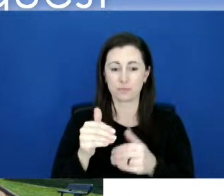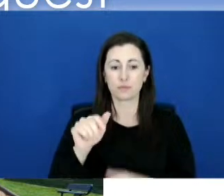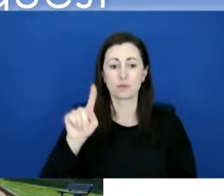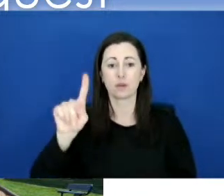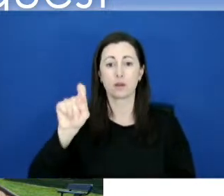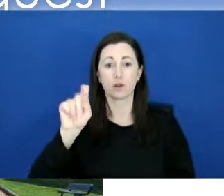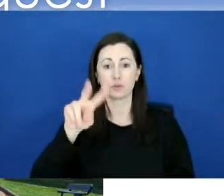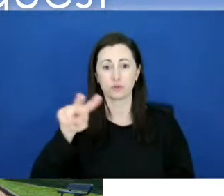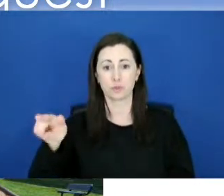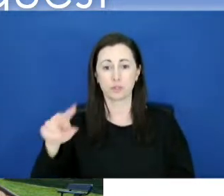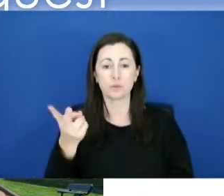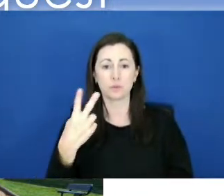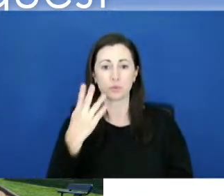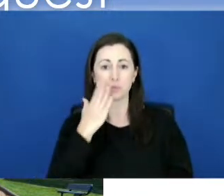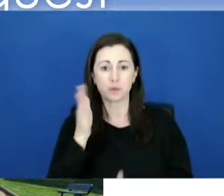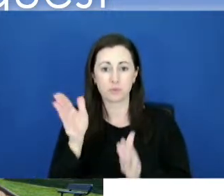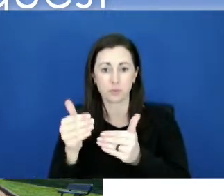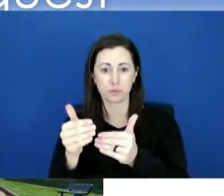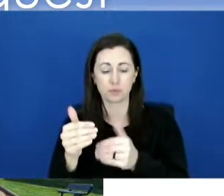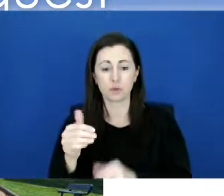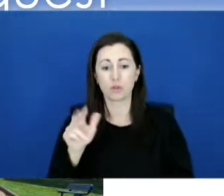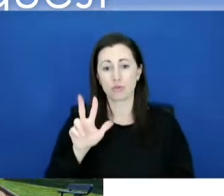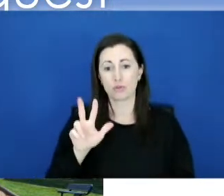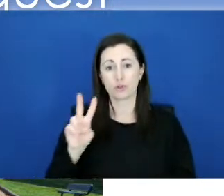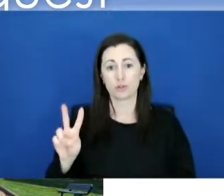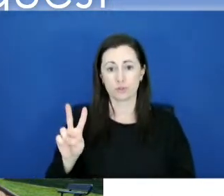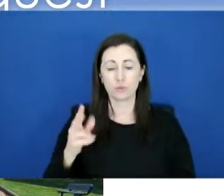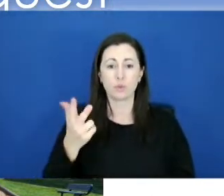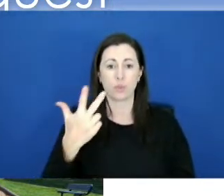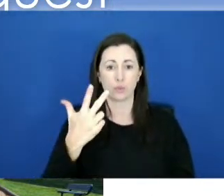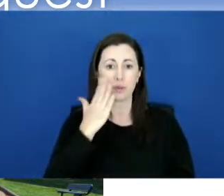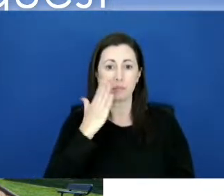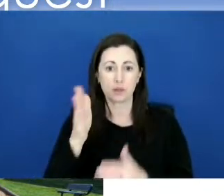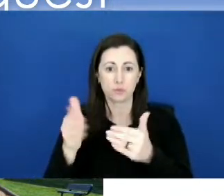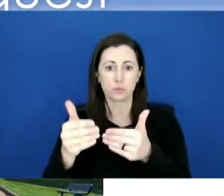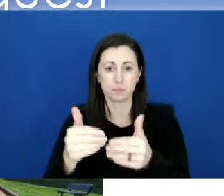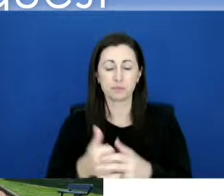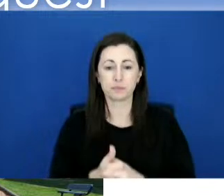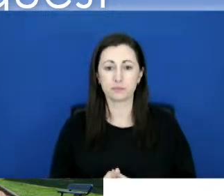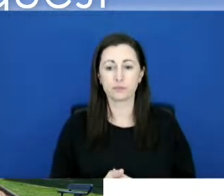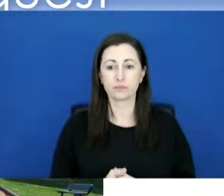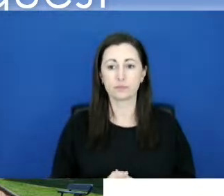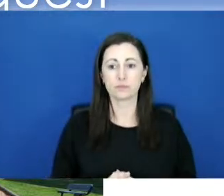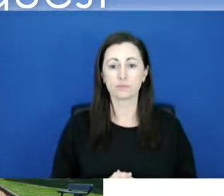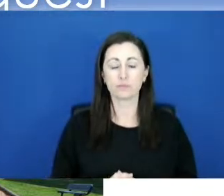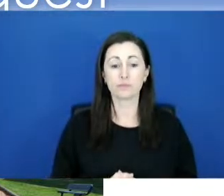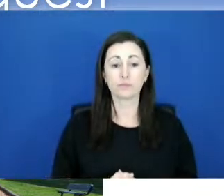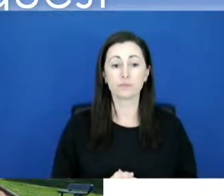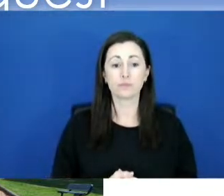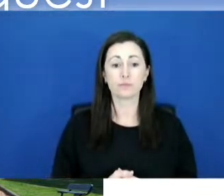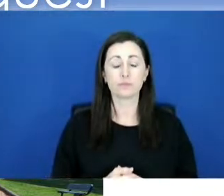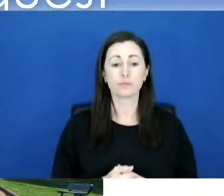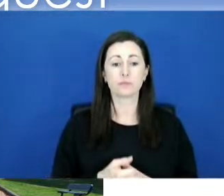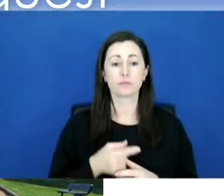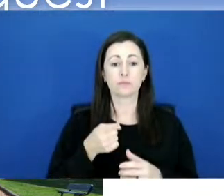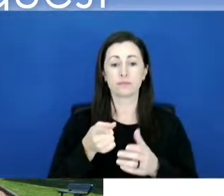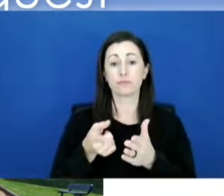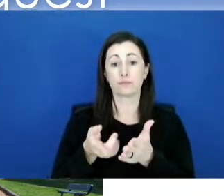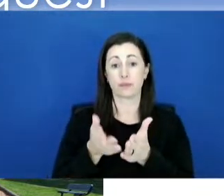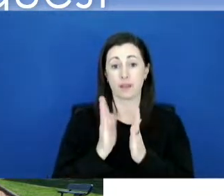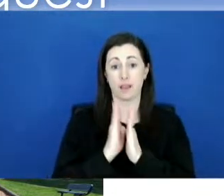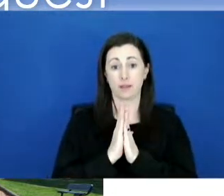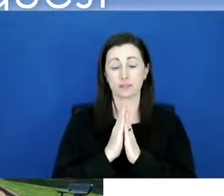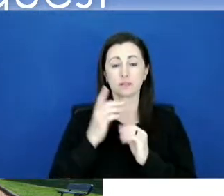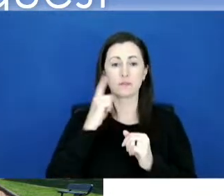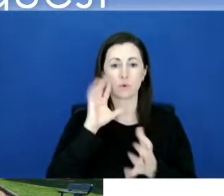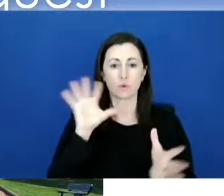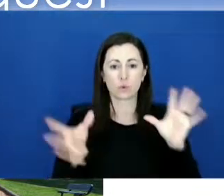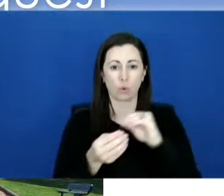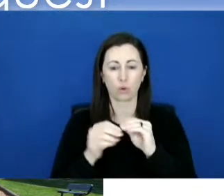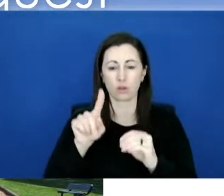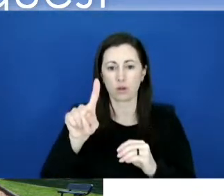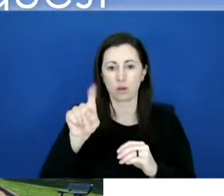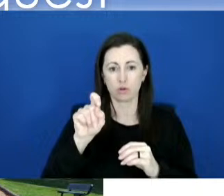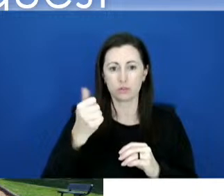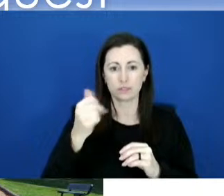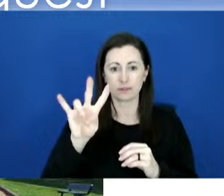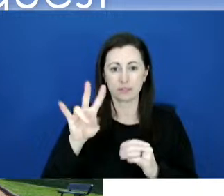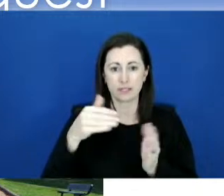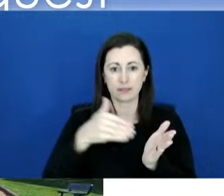THERE ARE 38-1 BEDROOM UNITS,